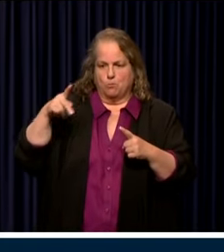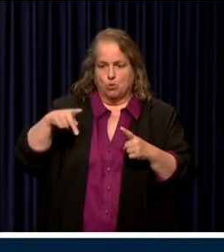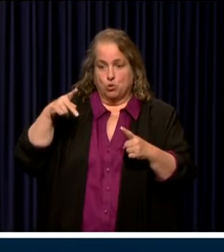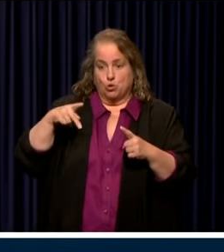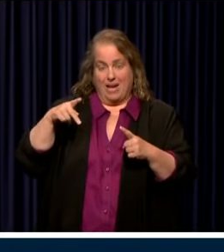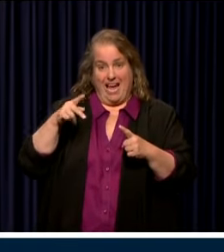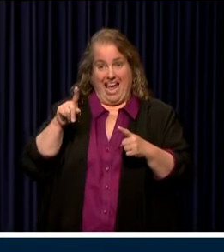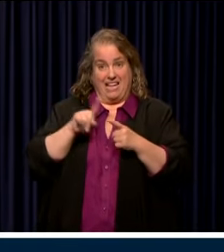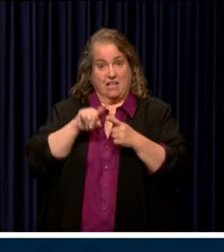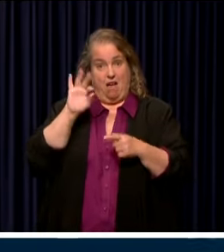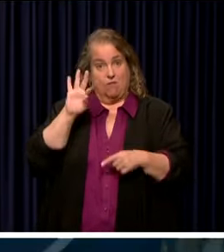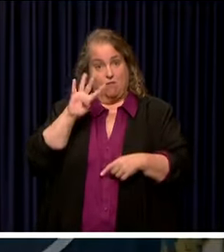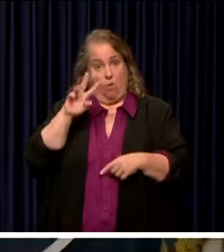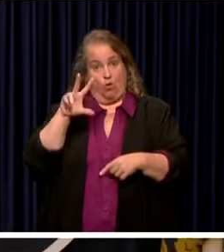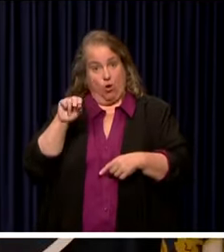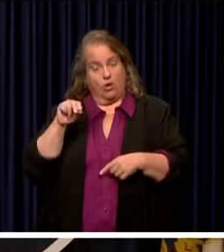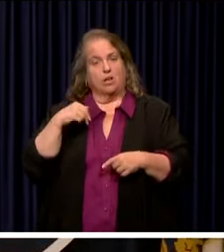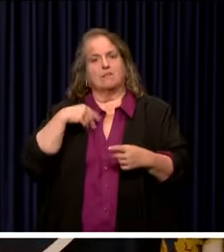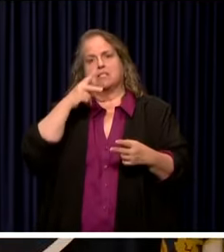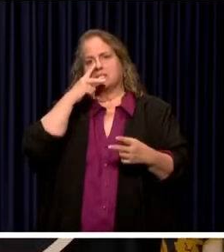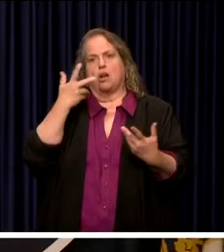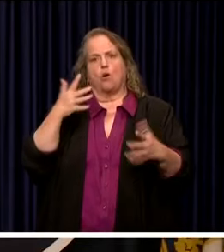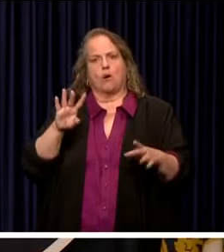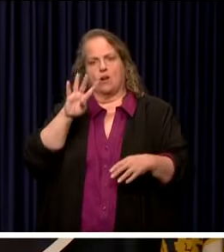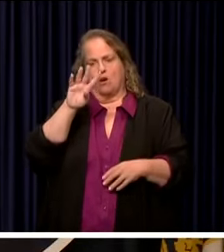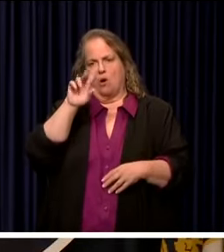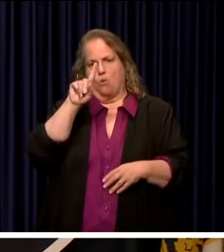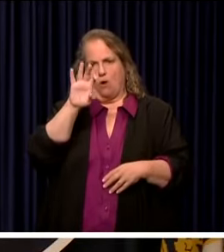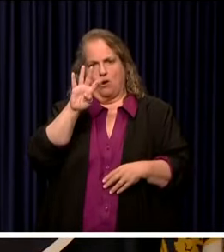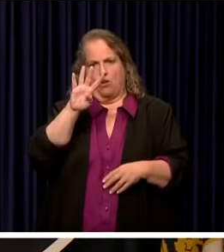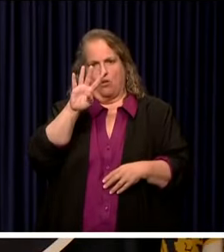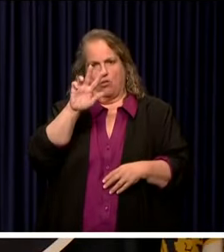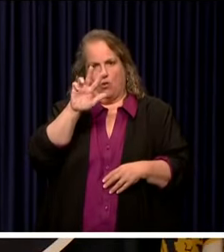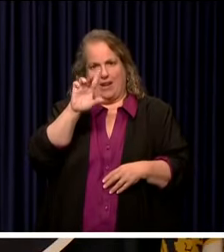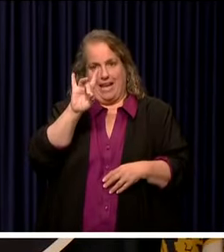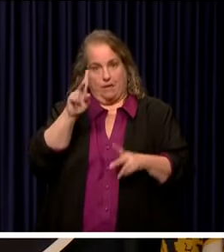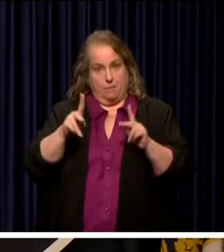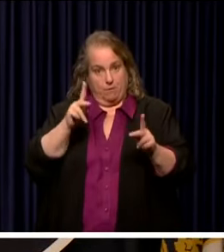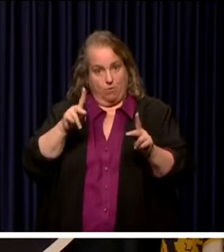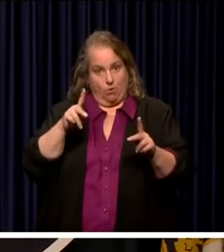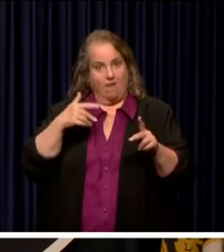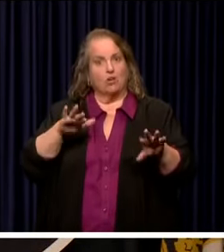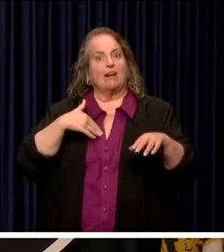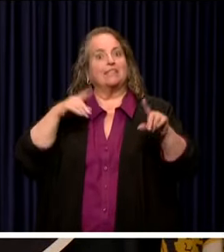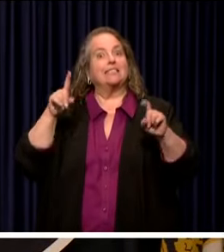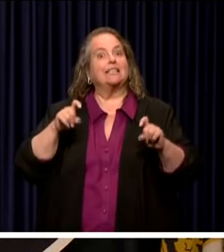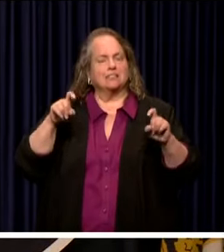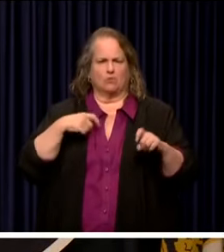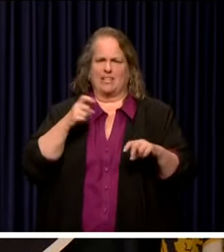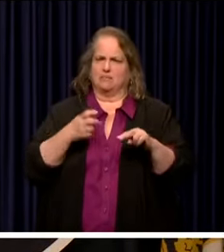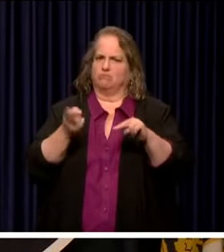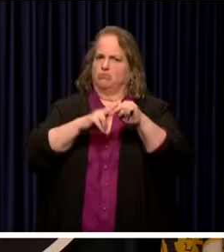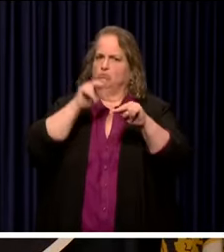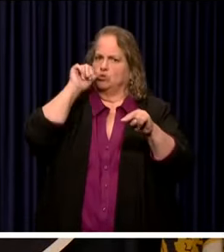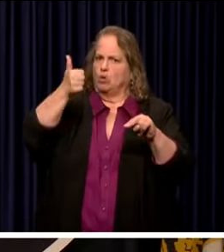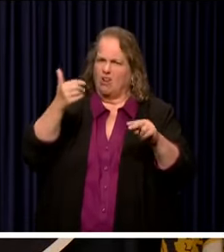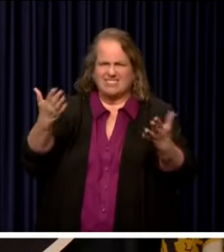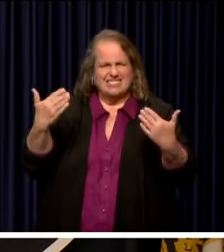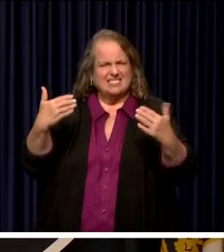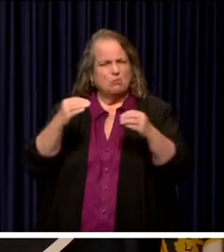THEY'RE PROVIDING TESTING MONDAY THROUGH FRIDAY IN AN EFFORT TOW PROMOTE EXPANDED TESTING IN WESTERN KENTUCKY. THIS TESTING HAS BEEN MADE